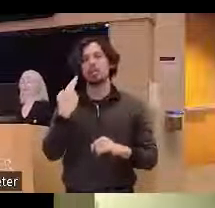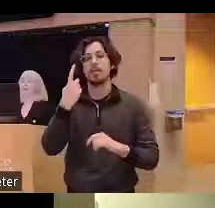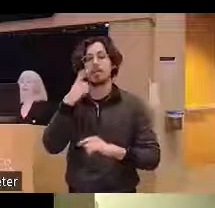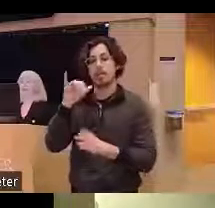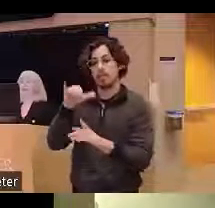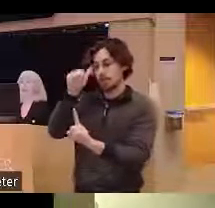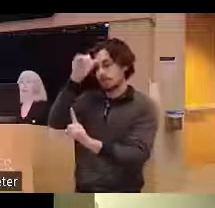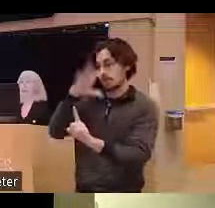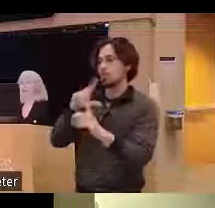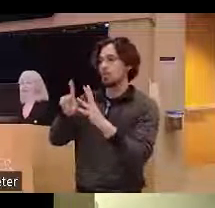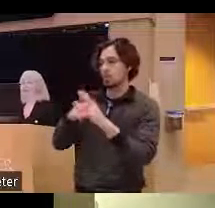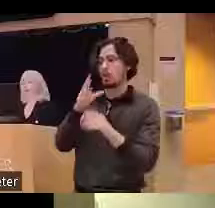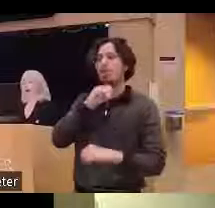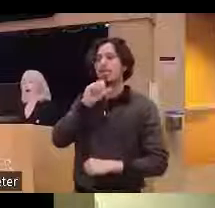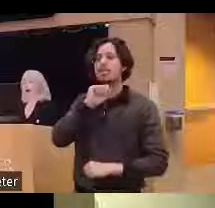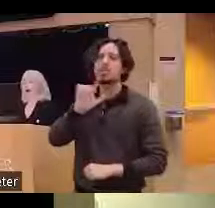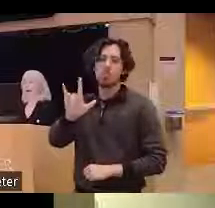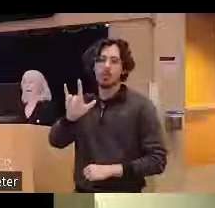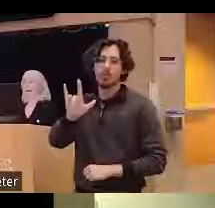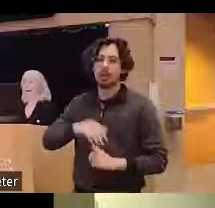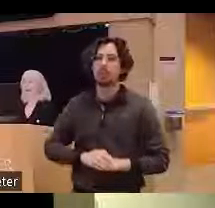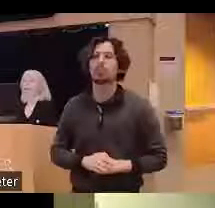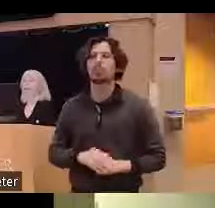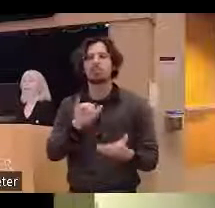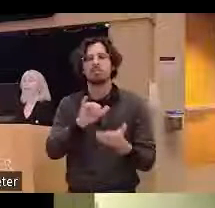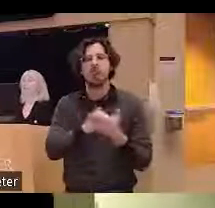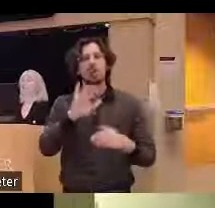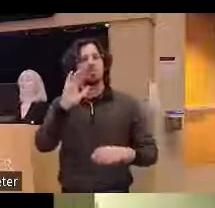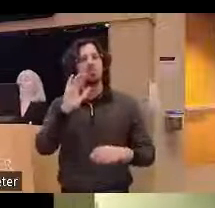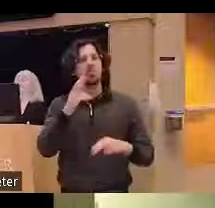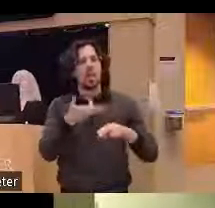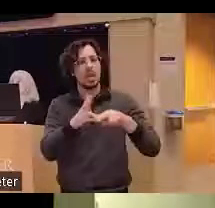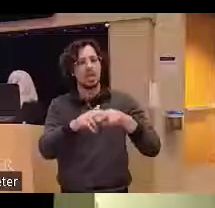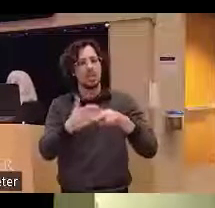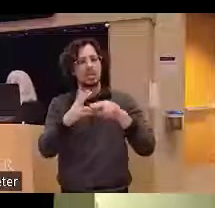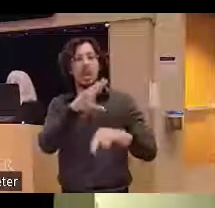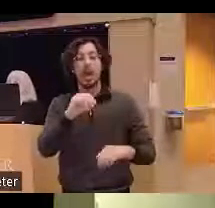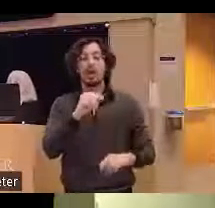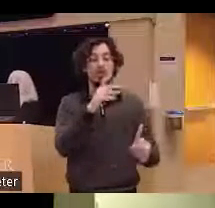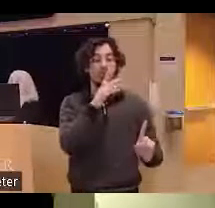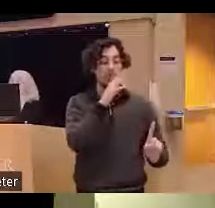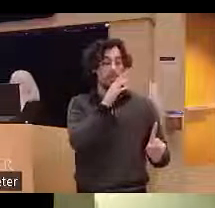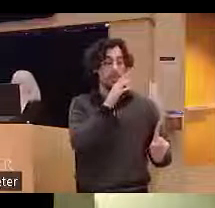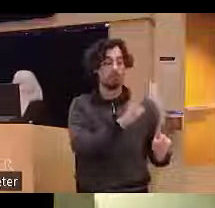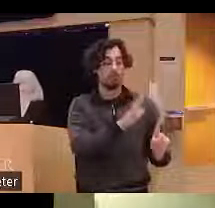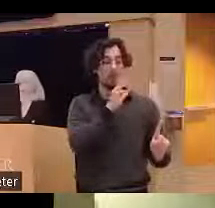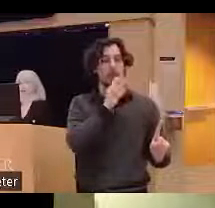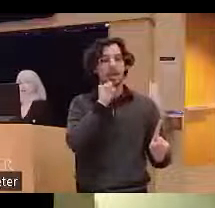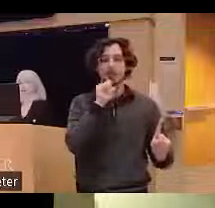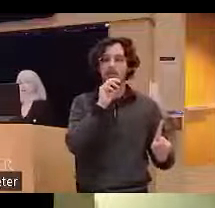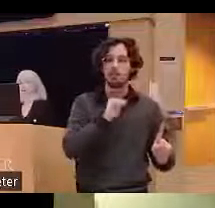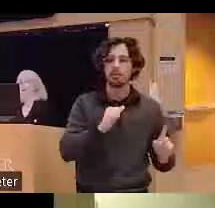continuing increase um they also found that younger mothers had an increase um but here's